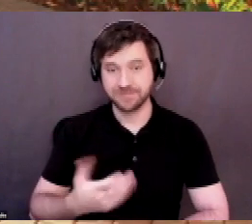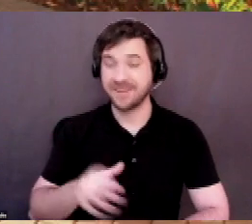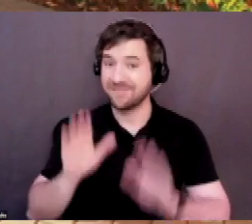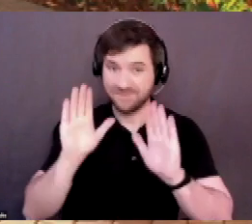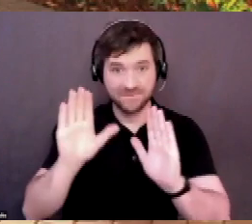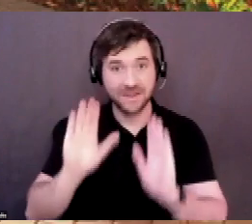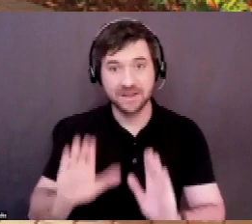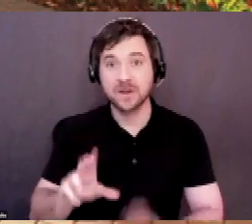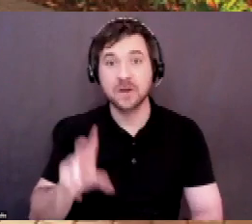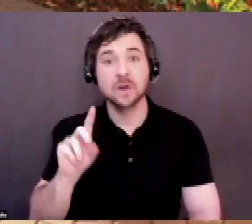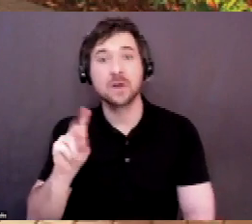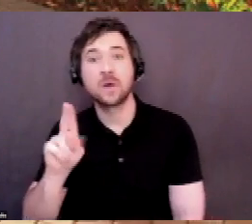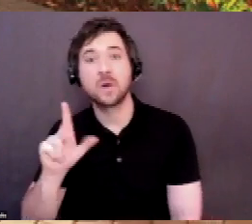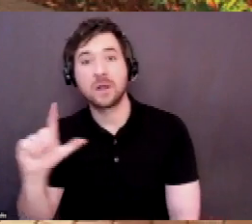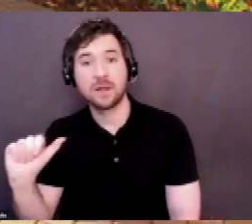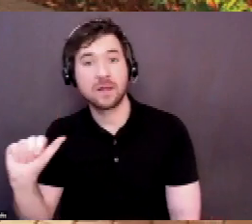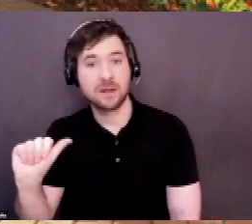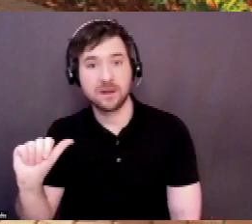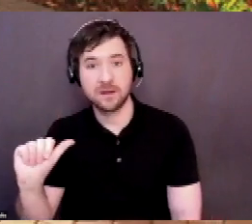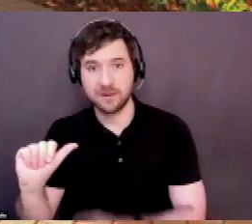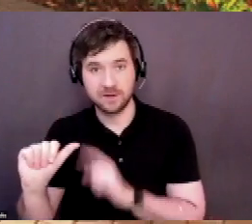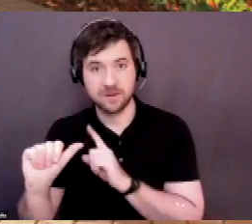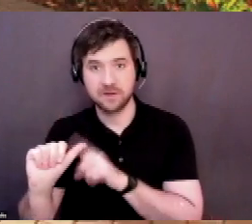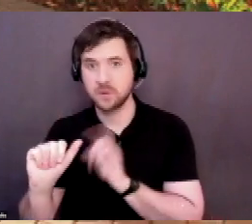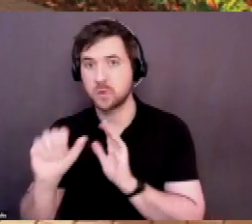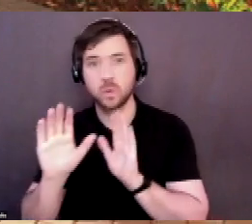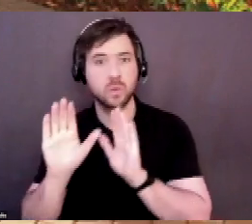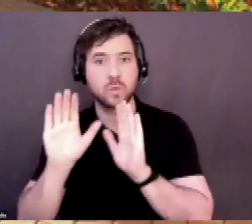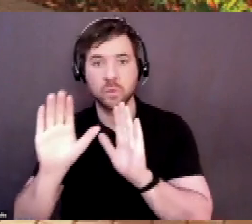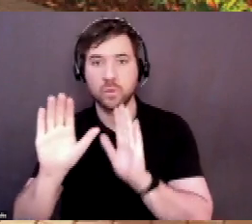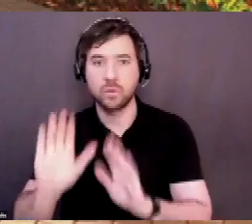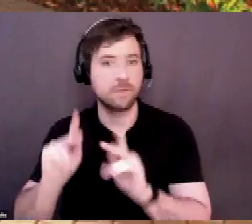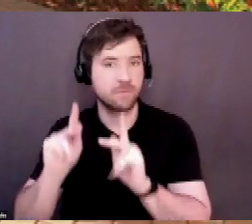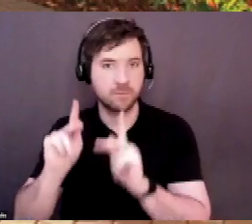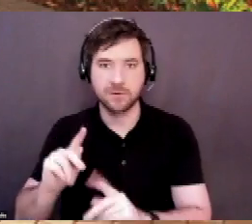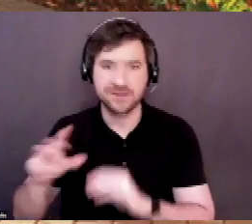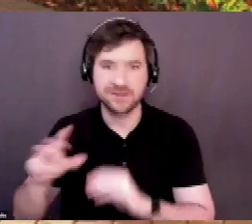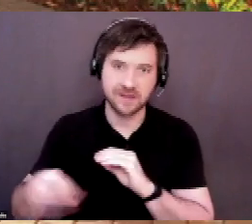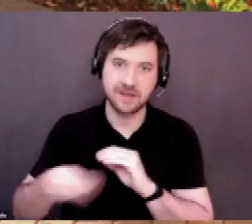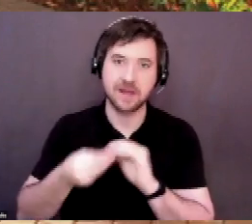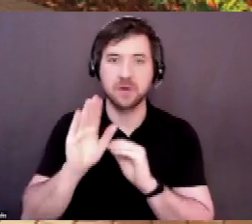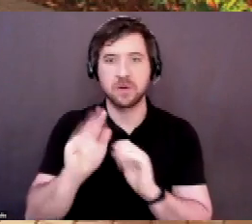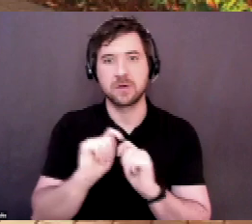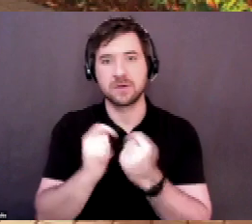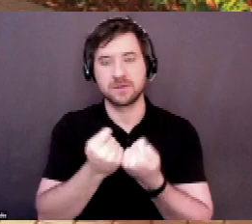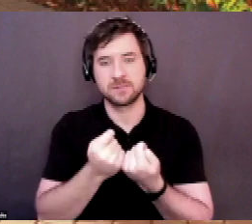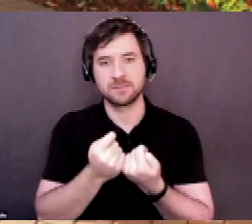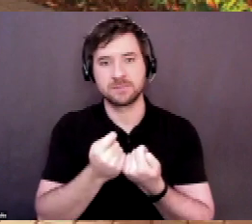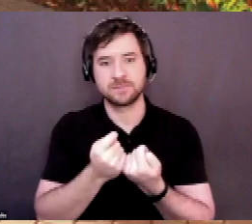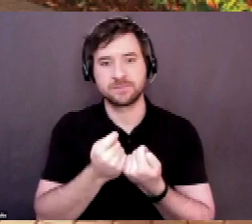such a wonderful person to add to the team. When you're a disabled person